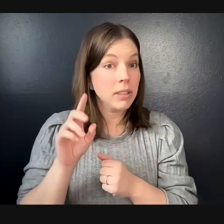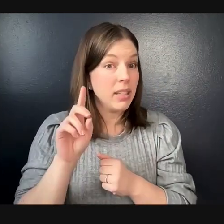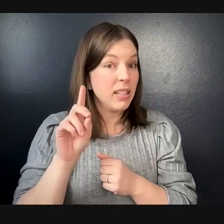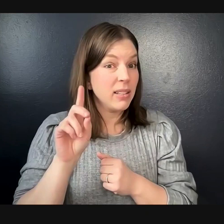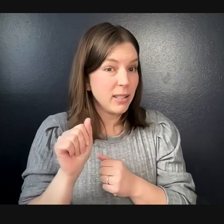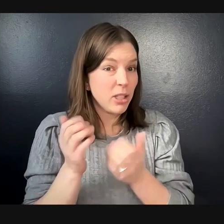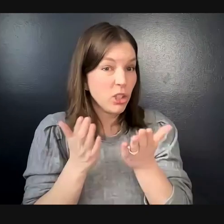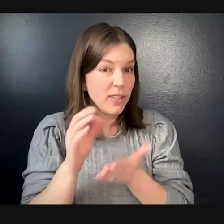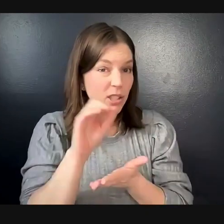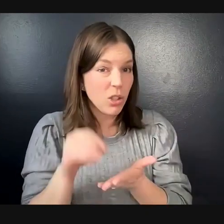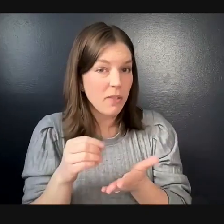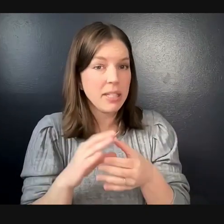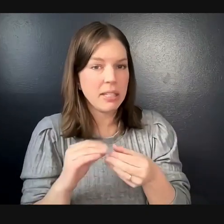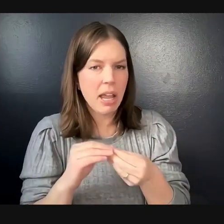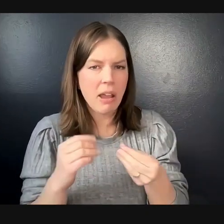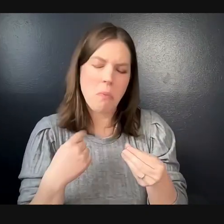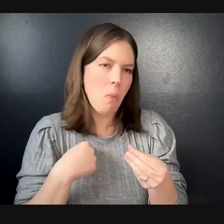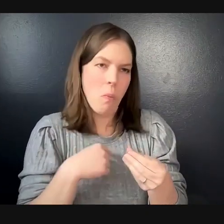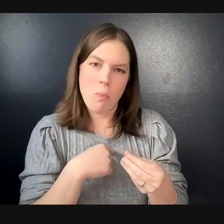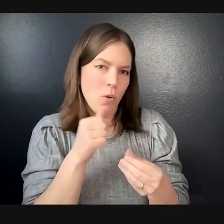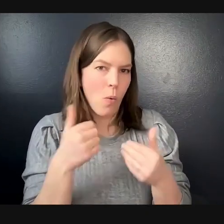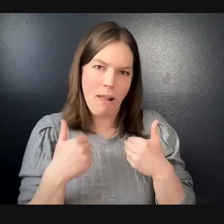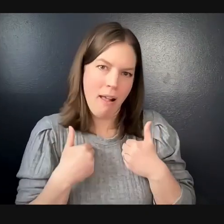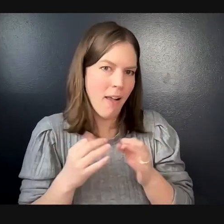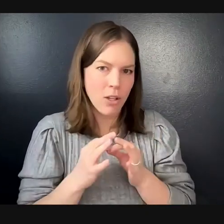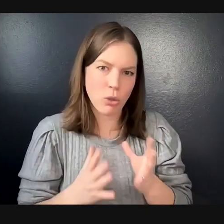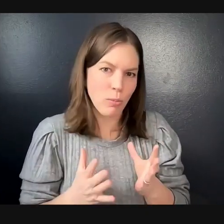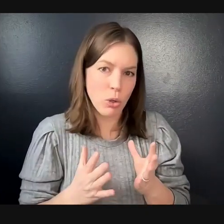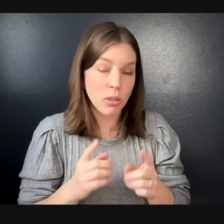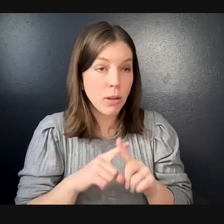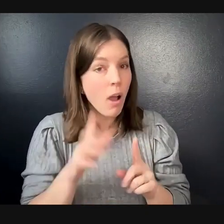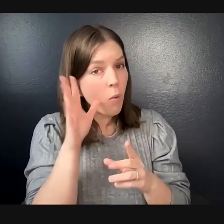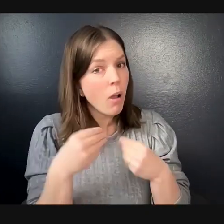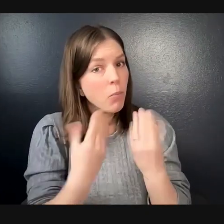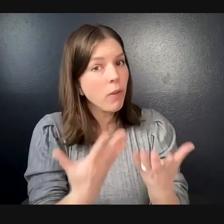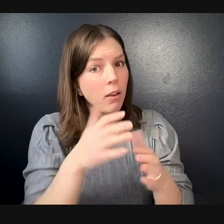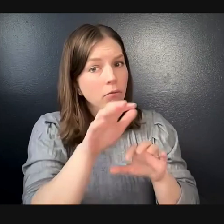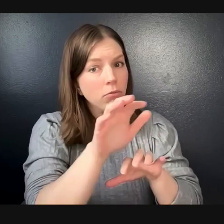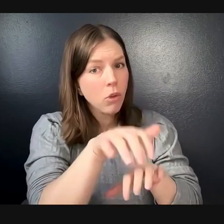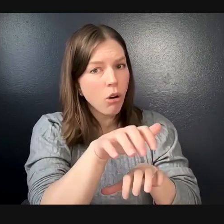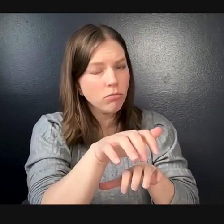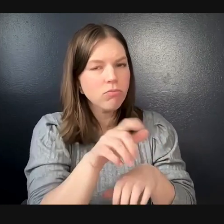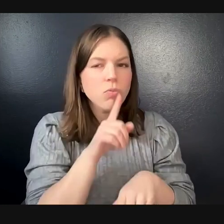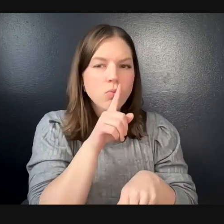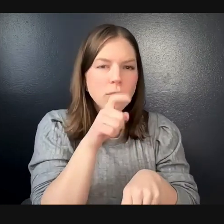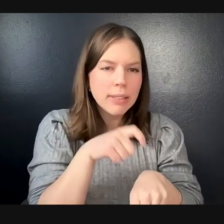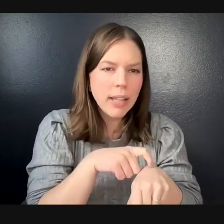The Disability Services Office said they don't have any interpreters, but they're willing to provide CART.